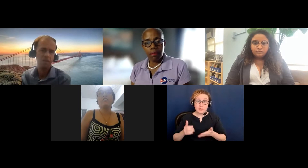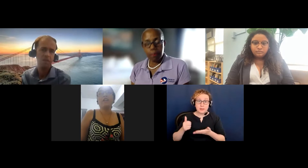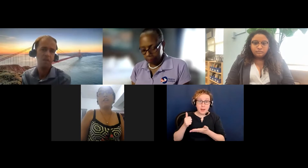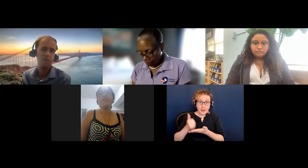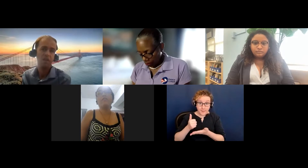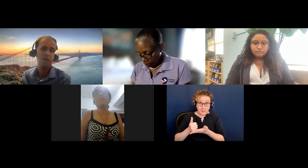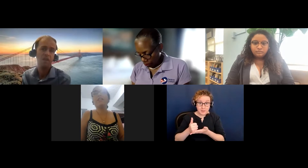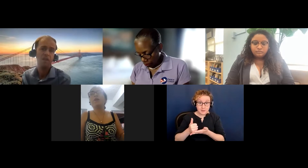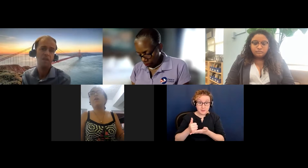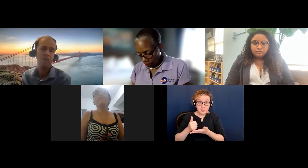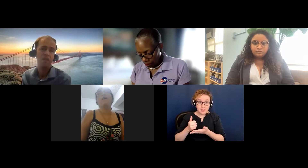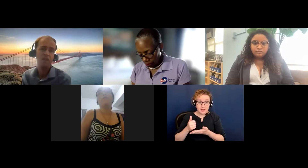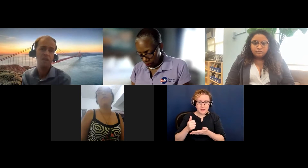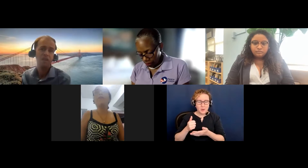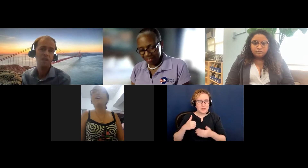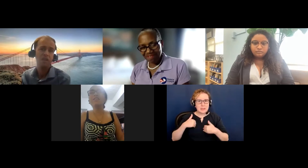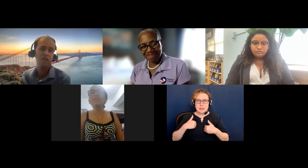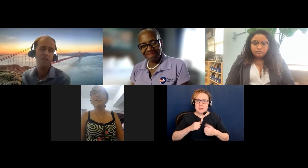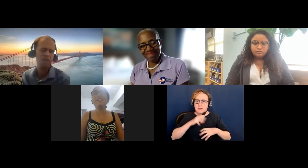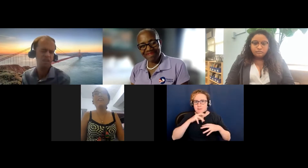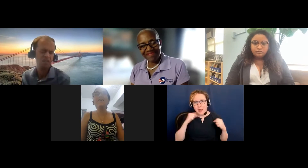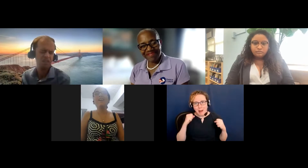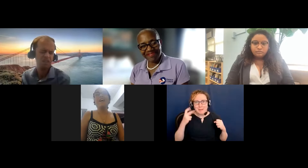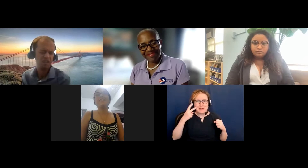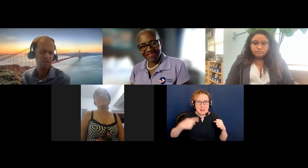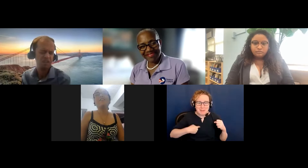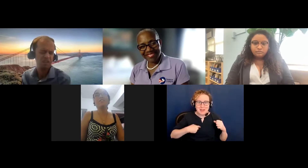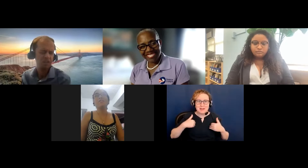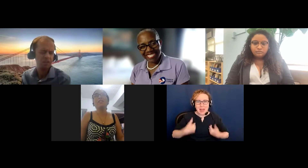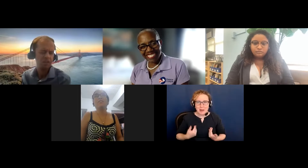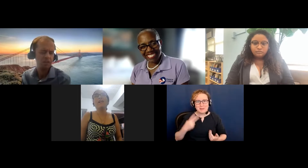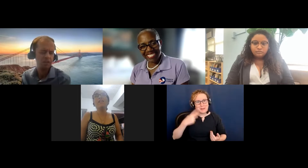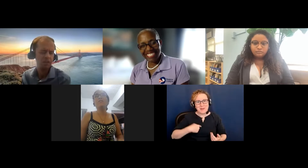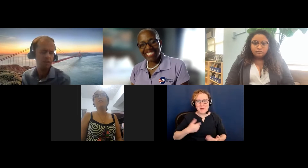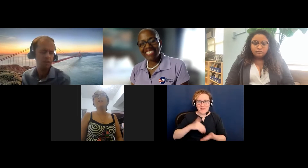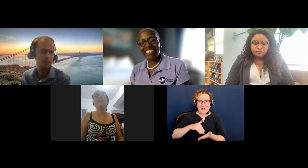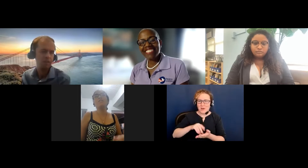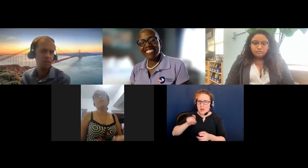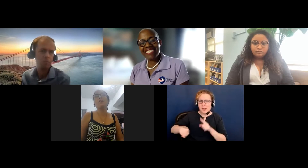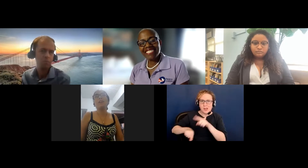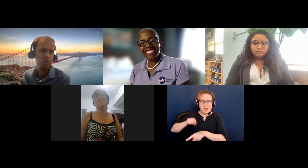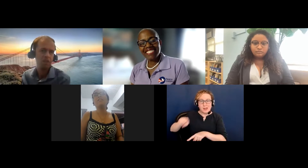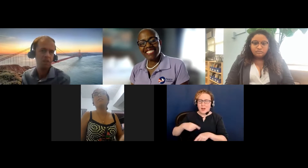got tired of seeing me, asking her to read the flyers for me because they were not accessible.